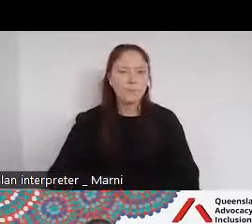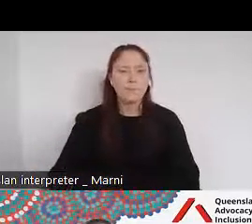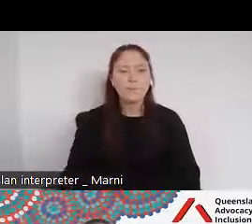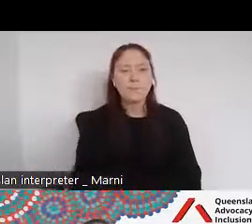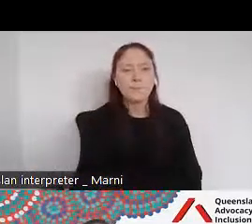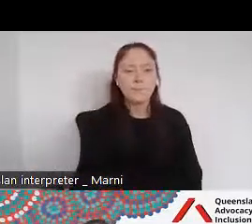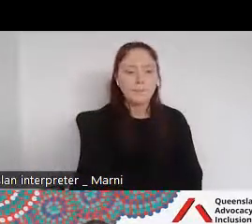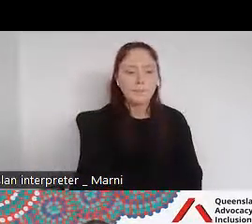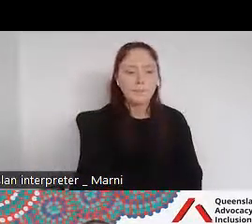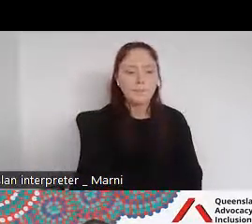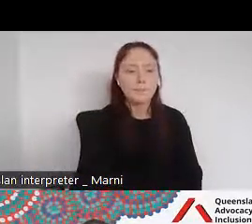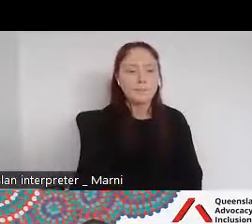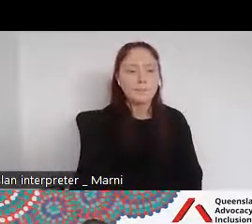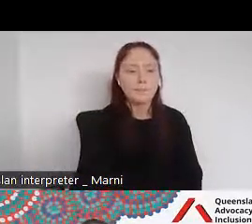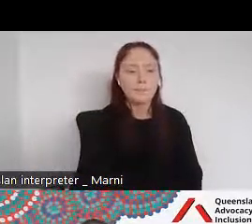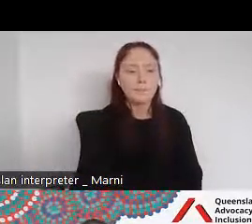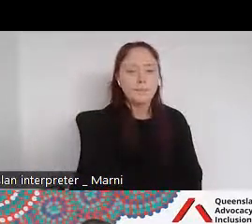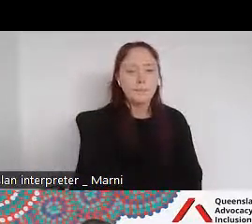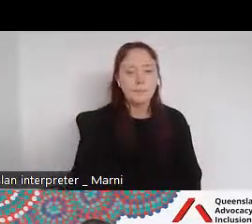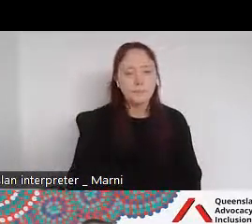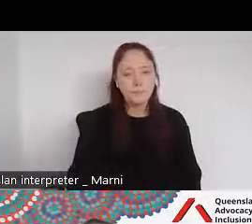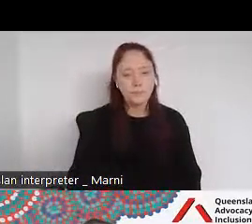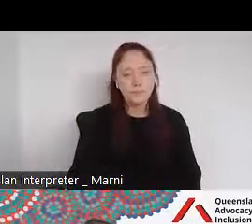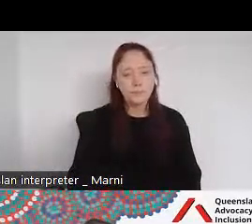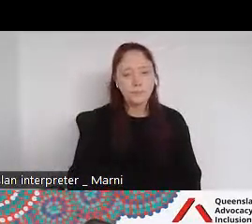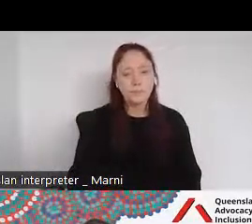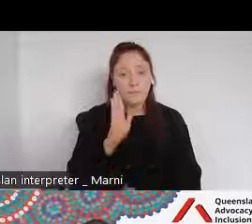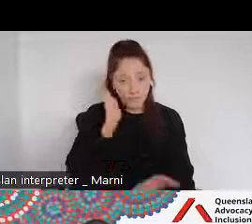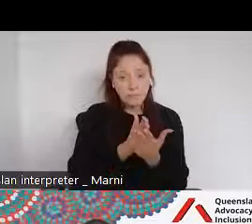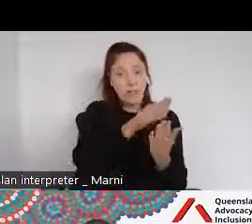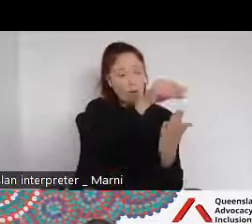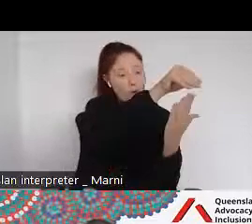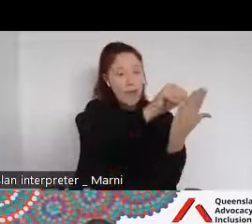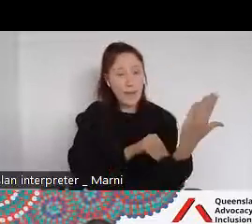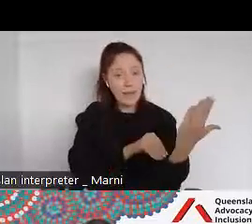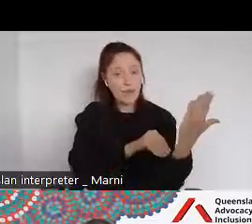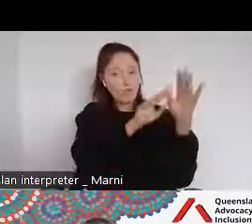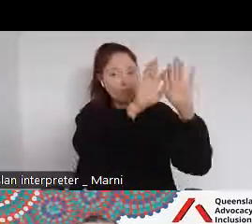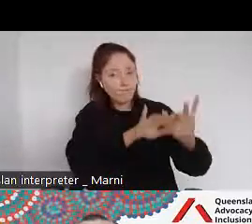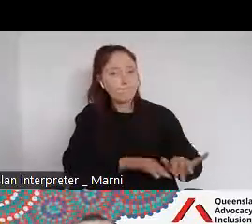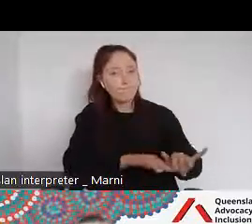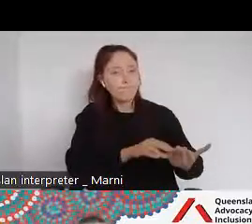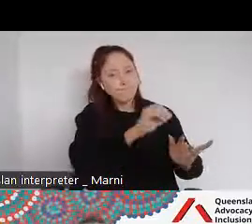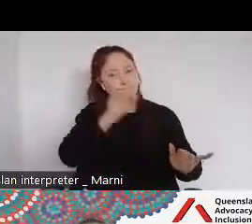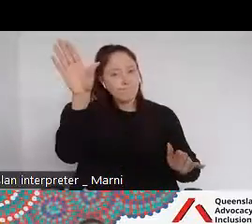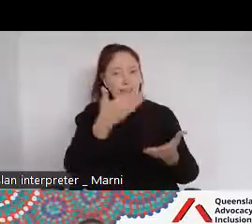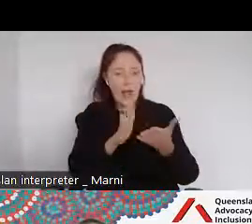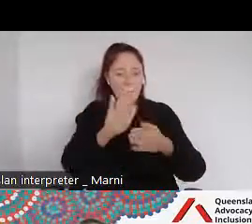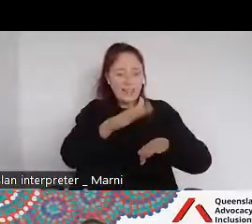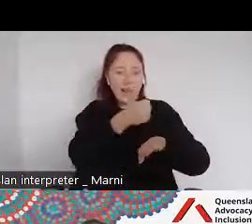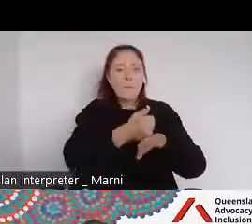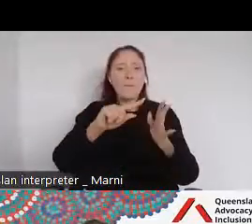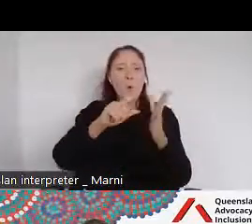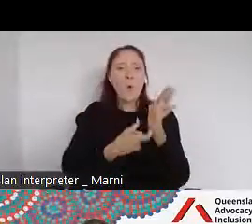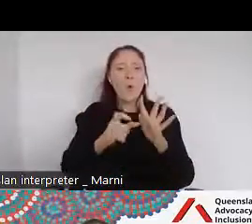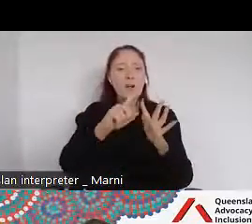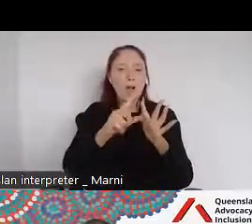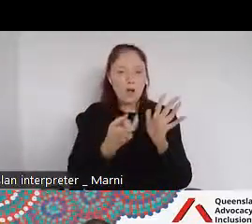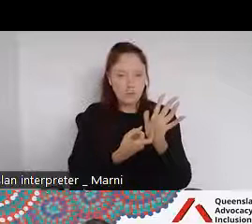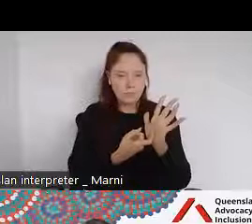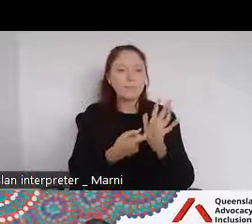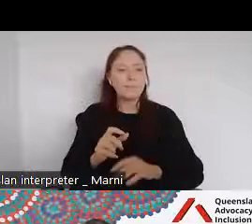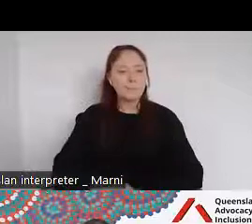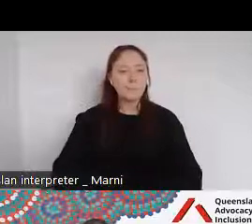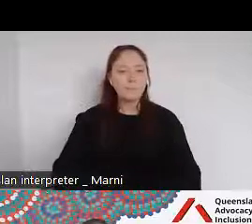Moving now to the application of how orders are made, it provides that the Act provides that an